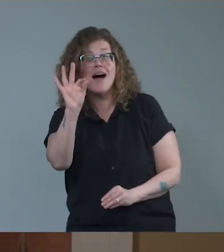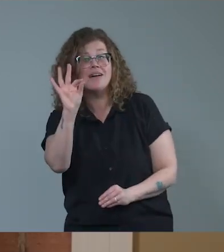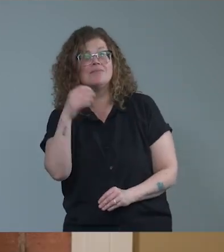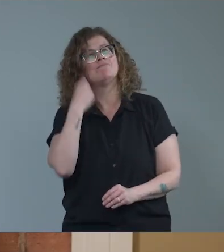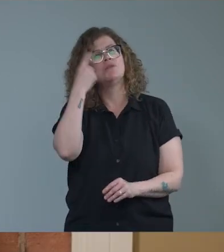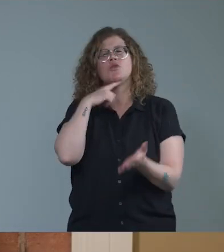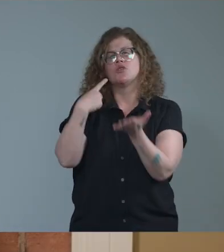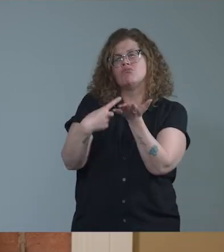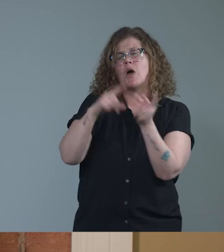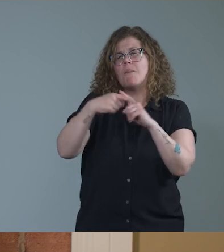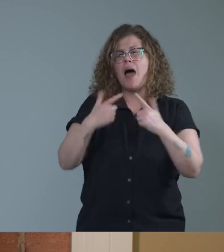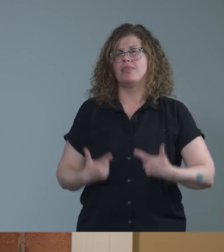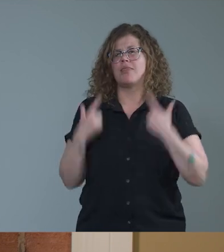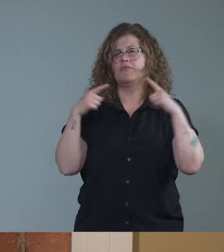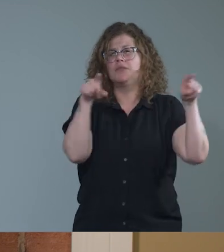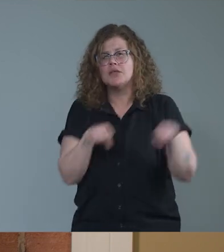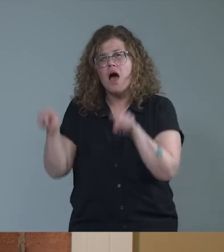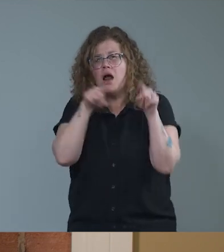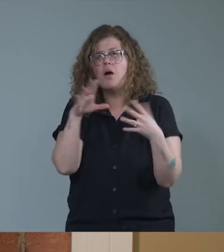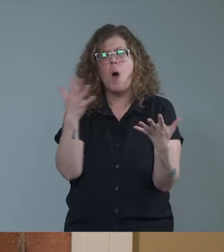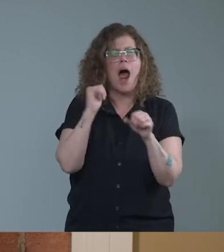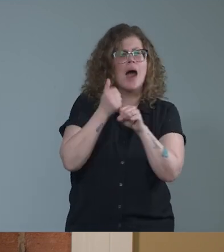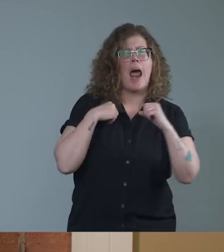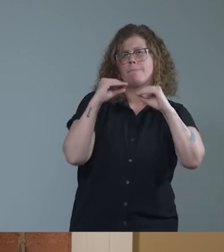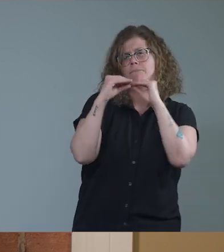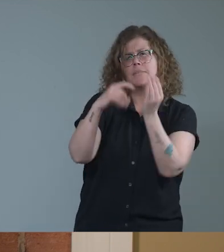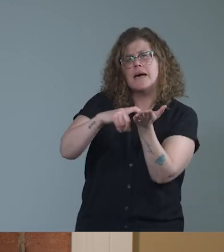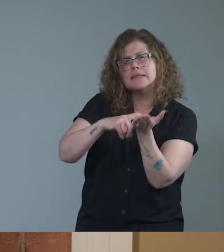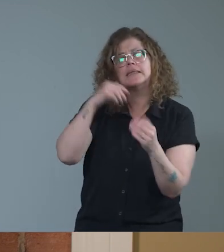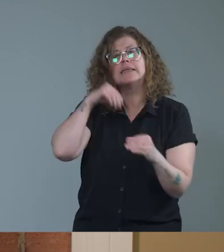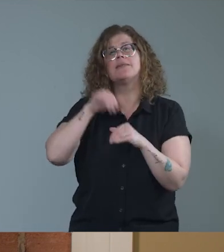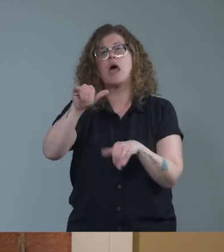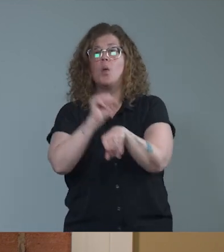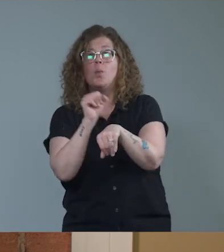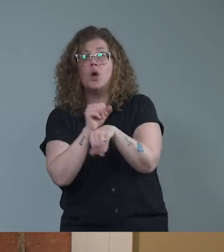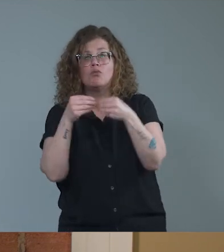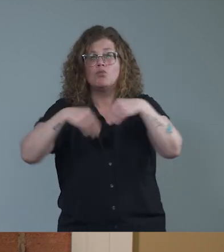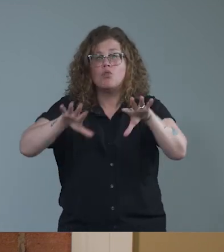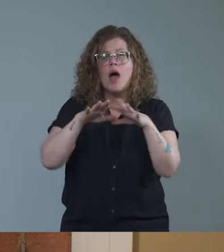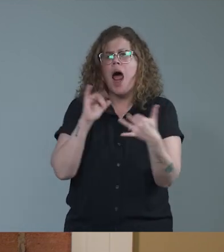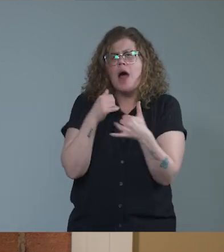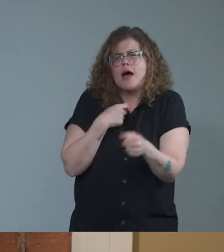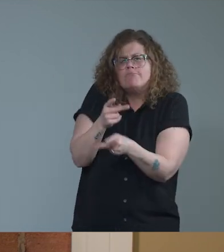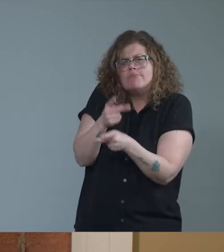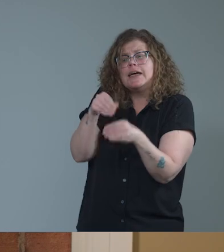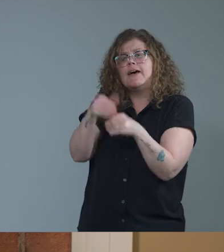In session nine we're going to talk a little bit more about lifecycle and maintenance. So once that artwork is in the ground, how are we going to take care of it for